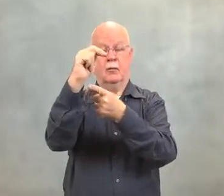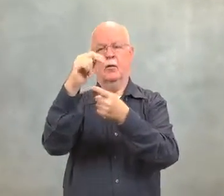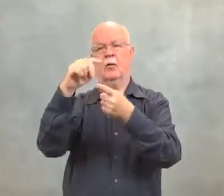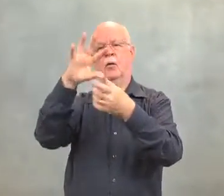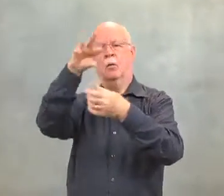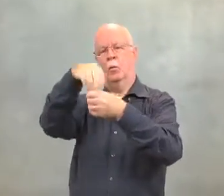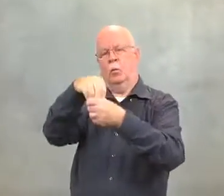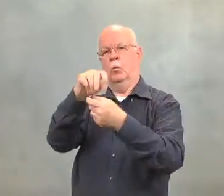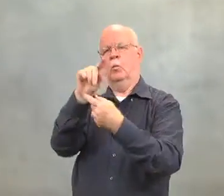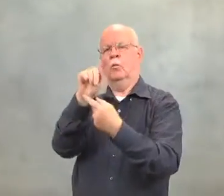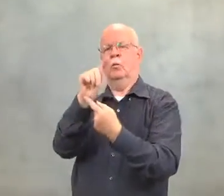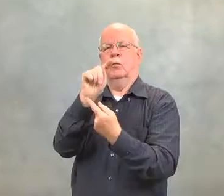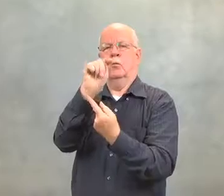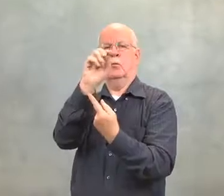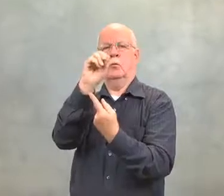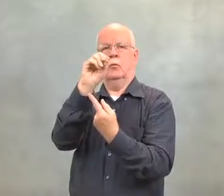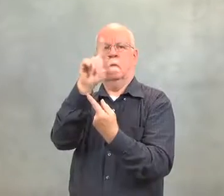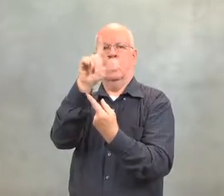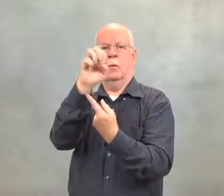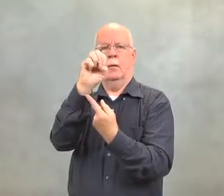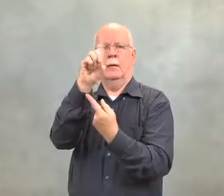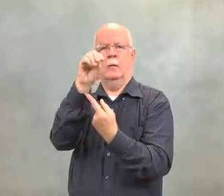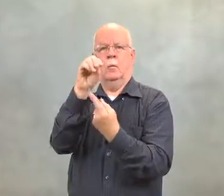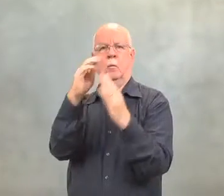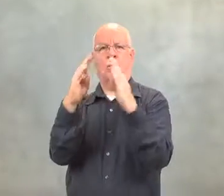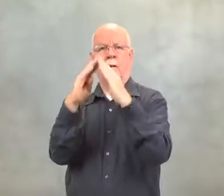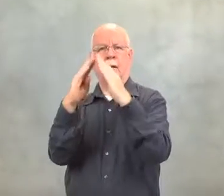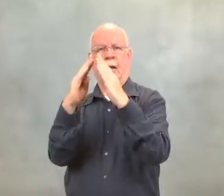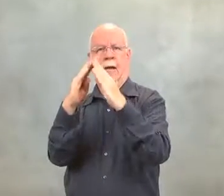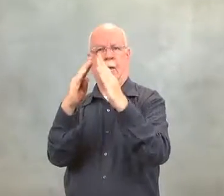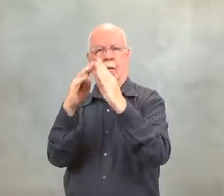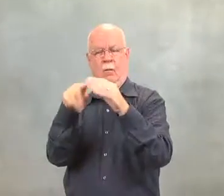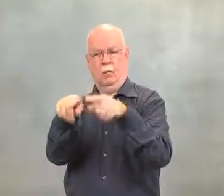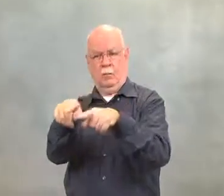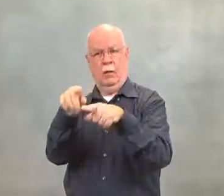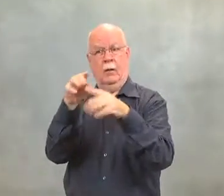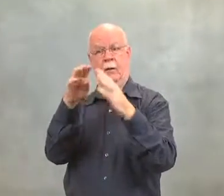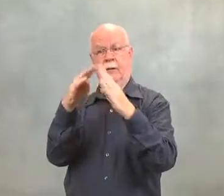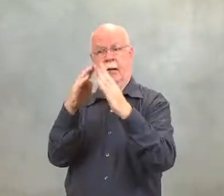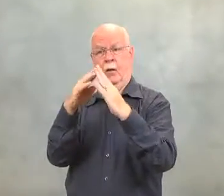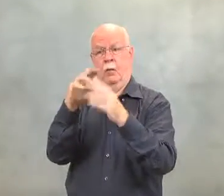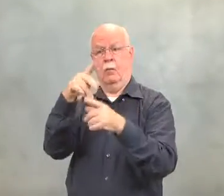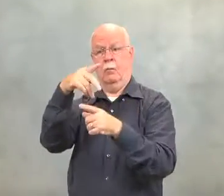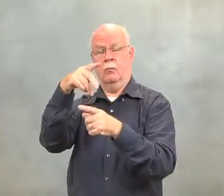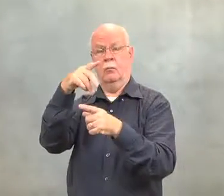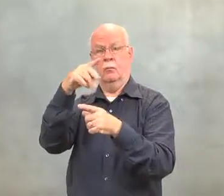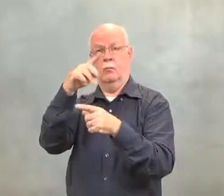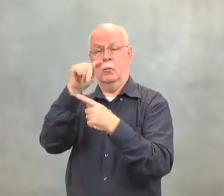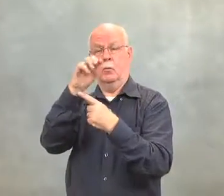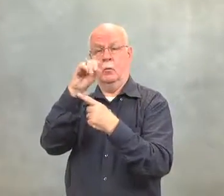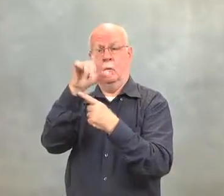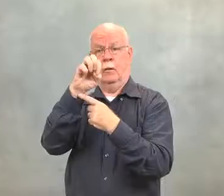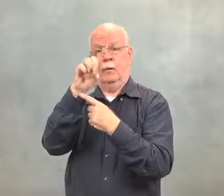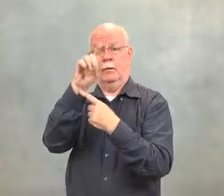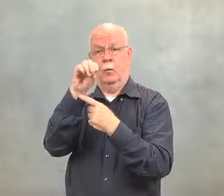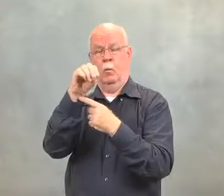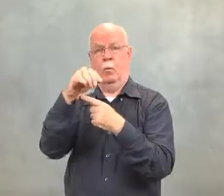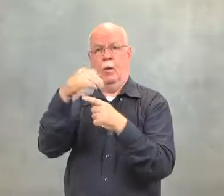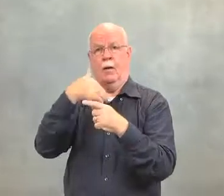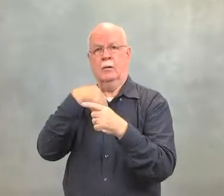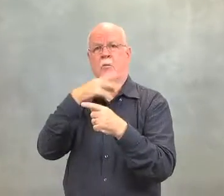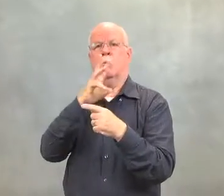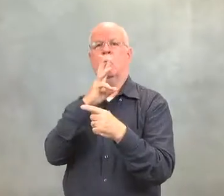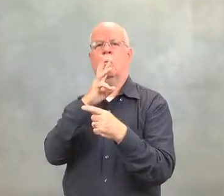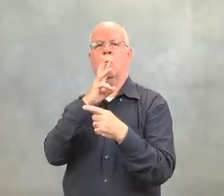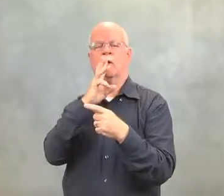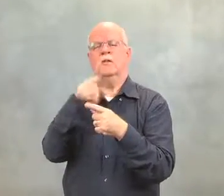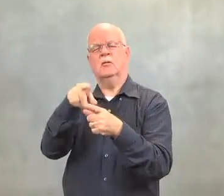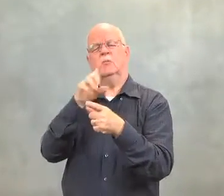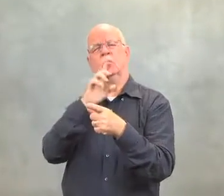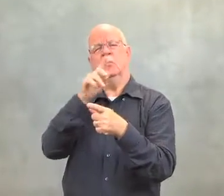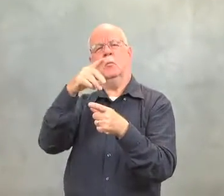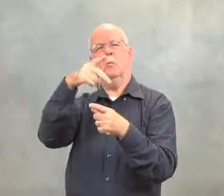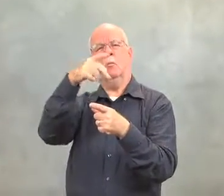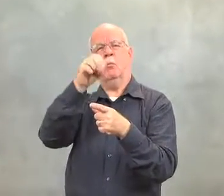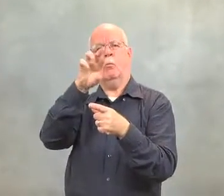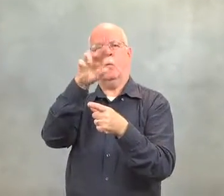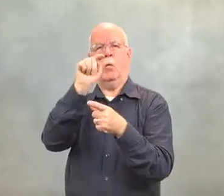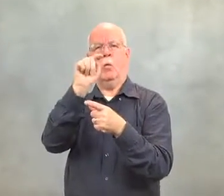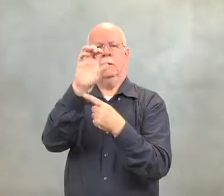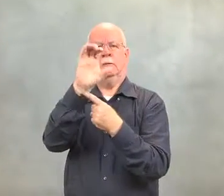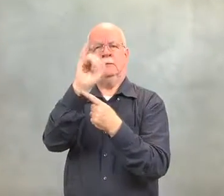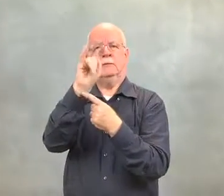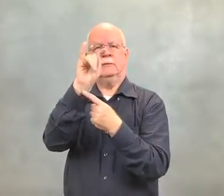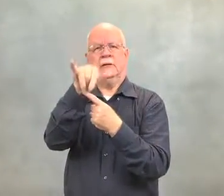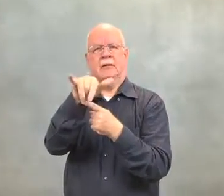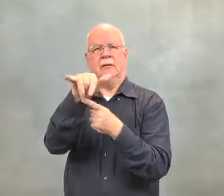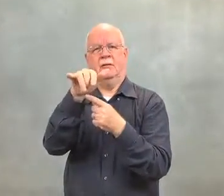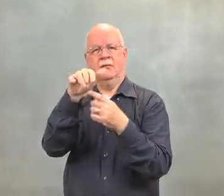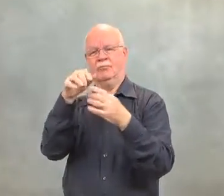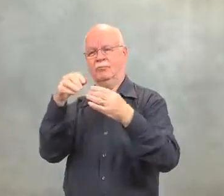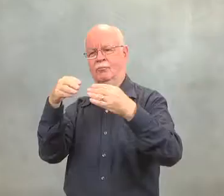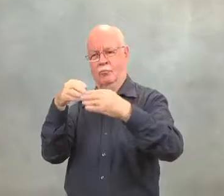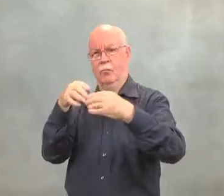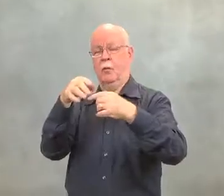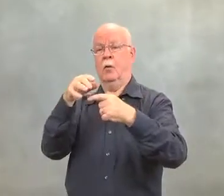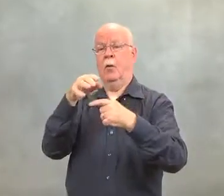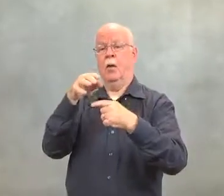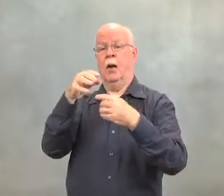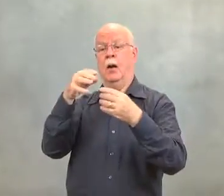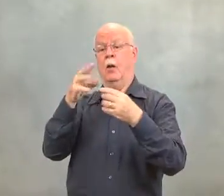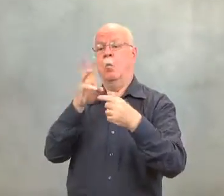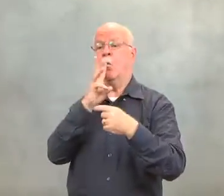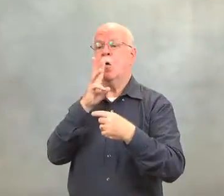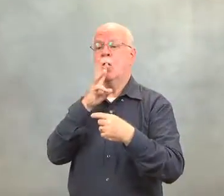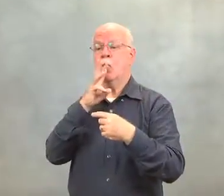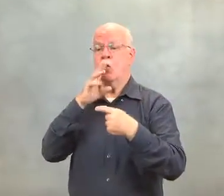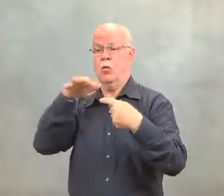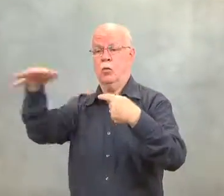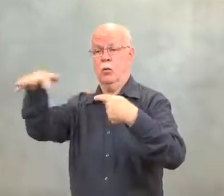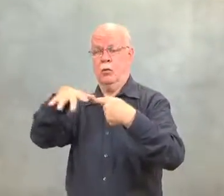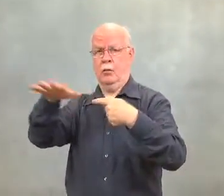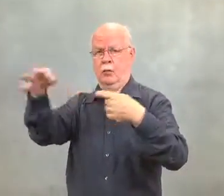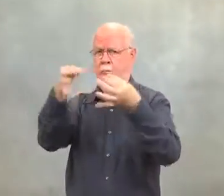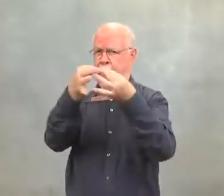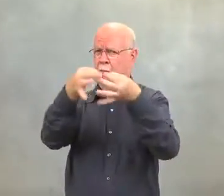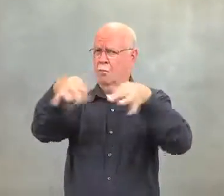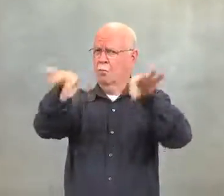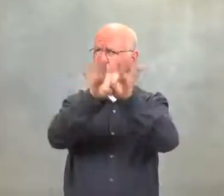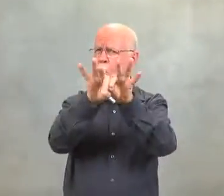It included Toledo, which was a port city near the water.